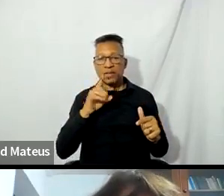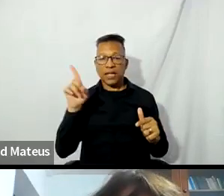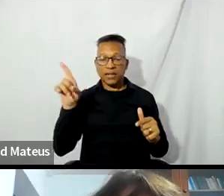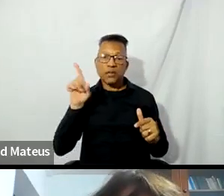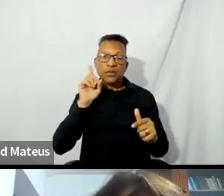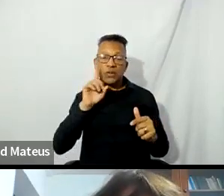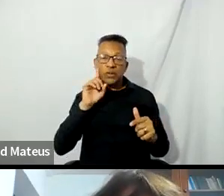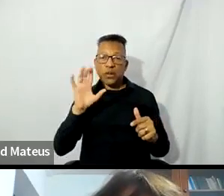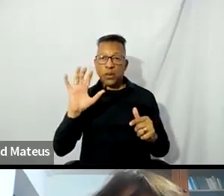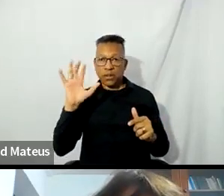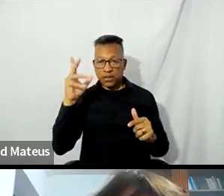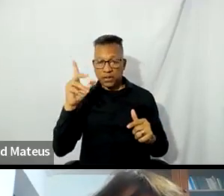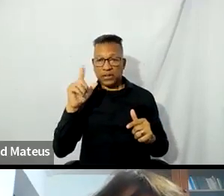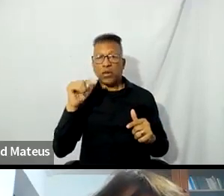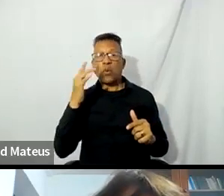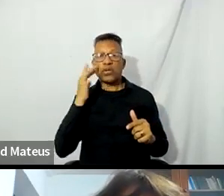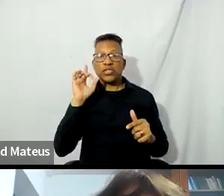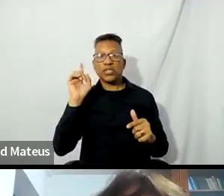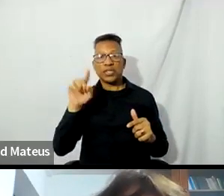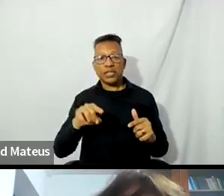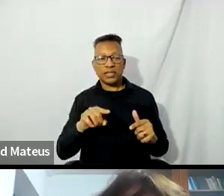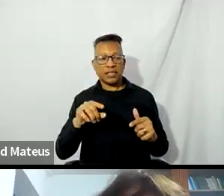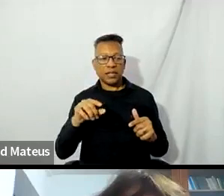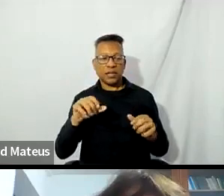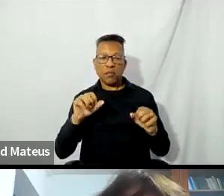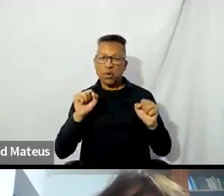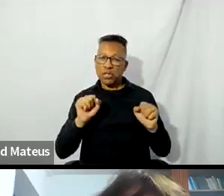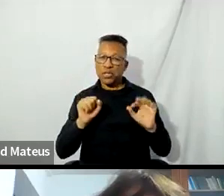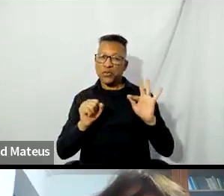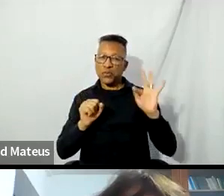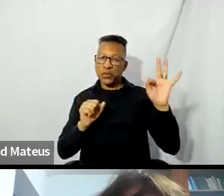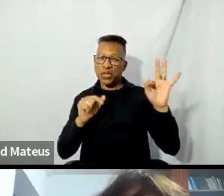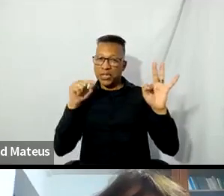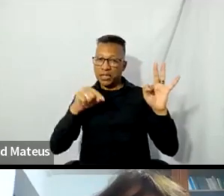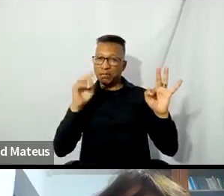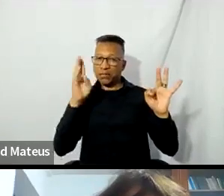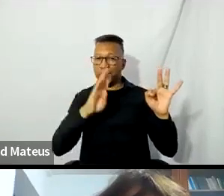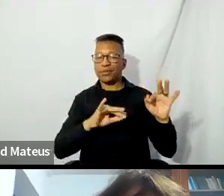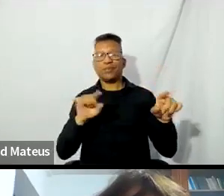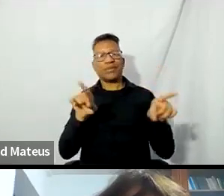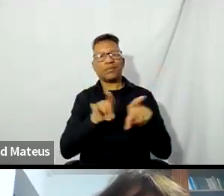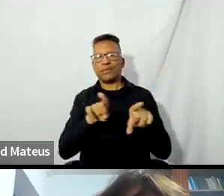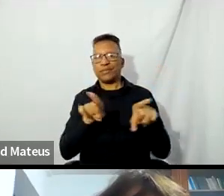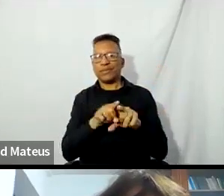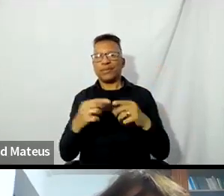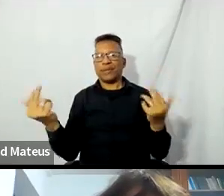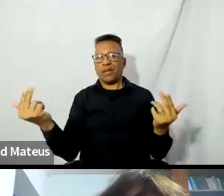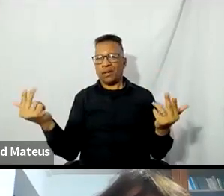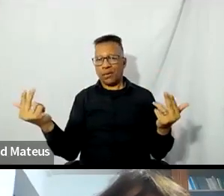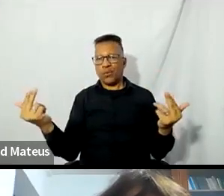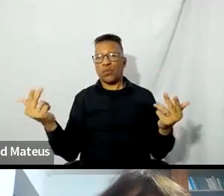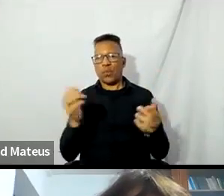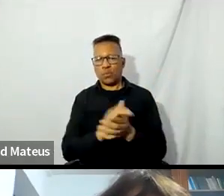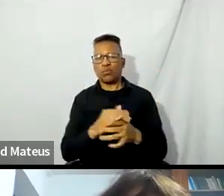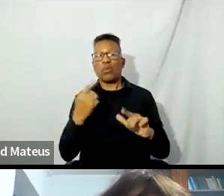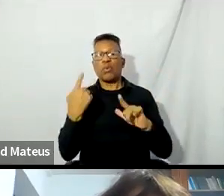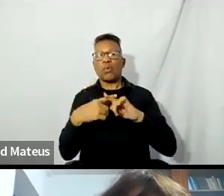Is what we are gonna gonna see in the future gonna see in the future in Brazil, I think, cause that I I do a lot of private